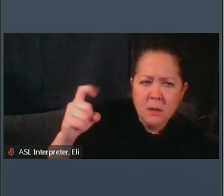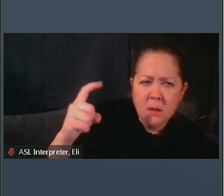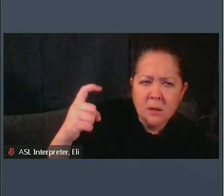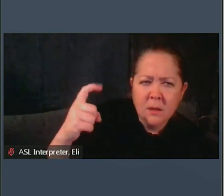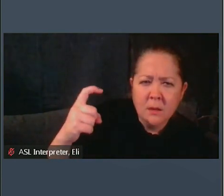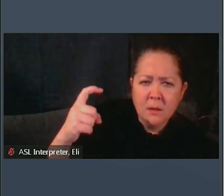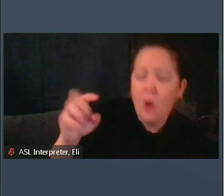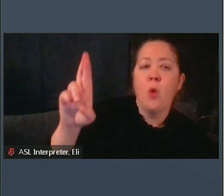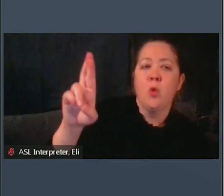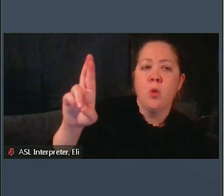I'm sorry, is he?